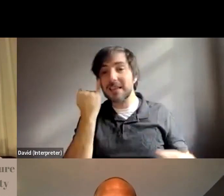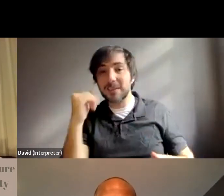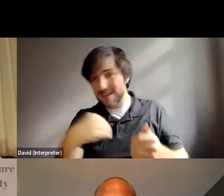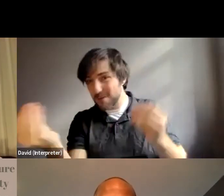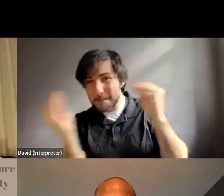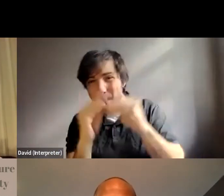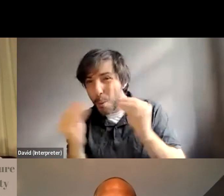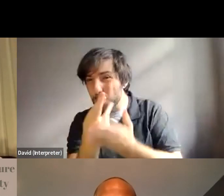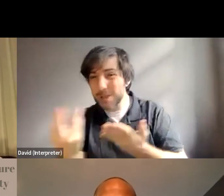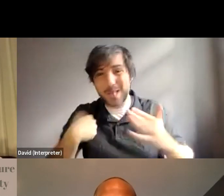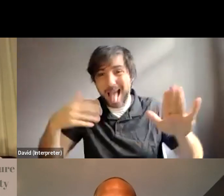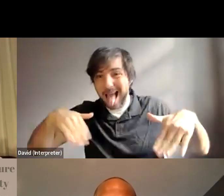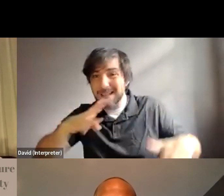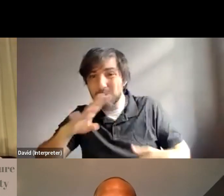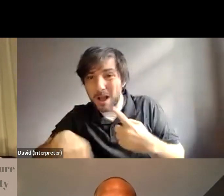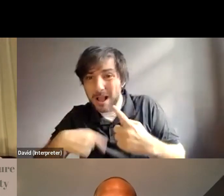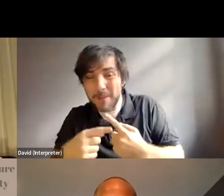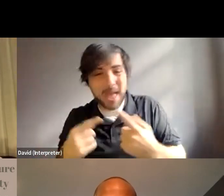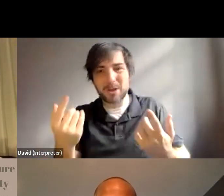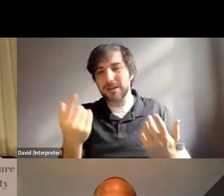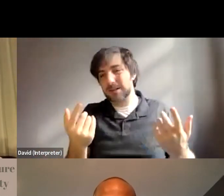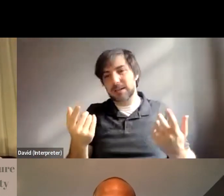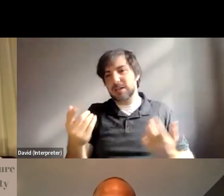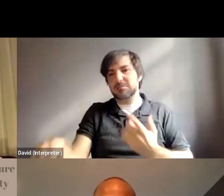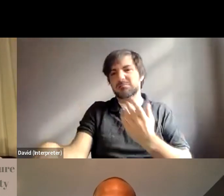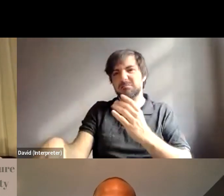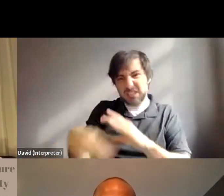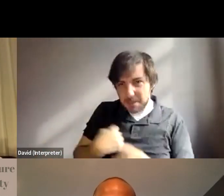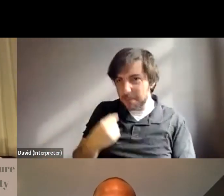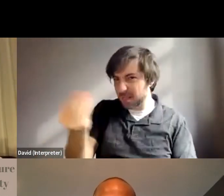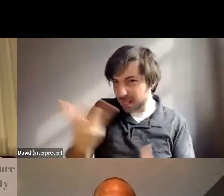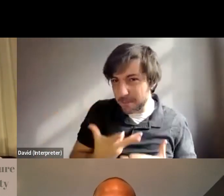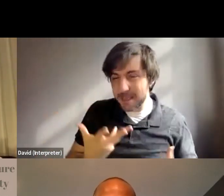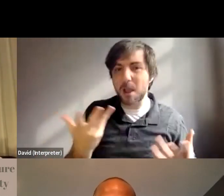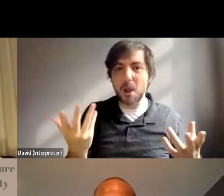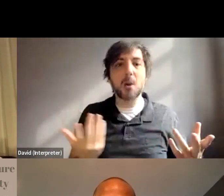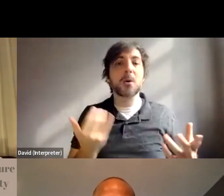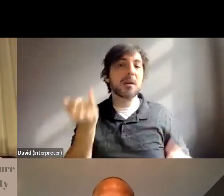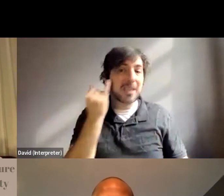You probably have 97 e-mails from me already. If you have questions, e-mail me